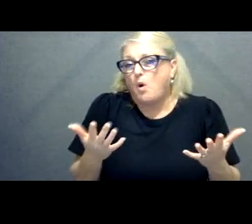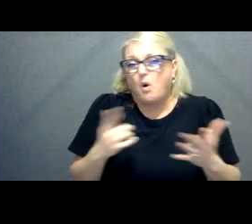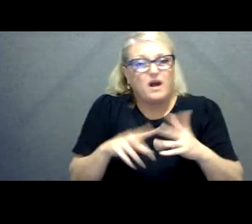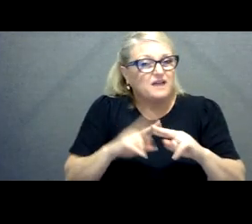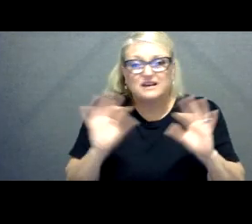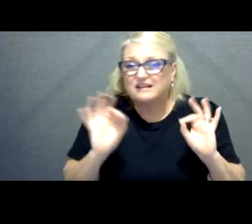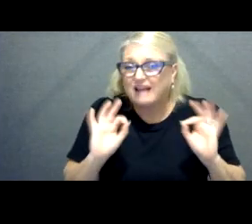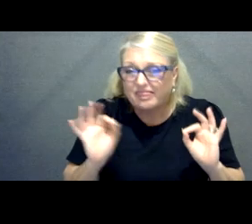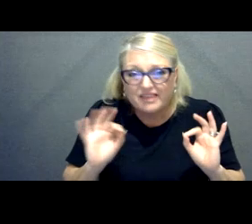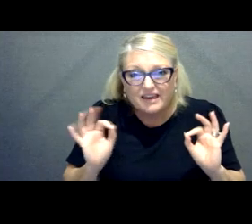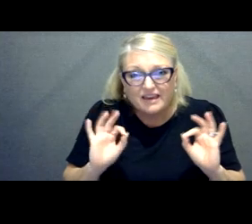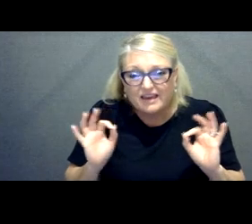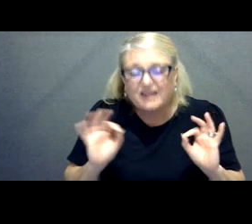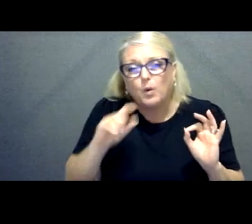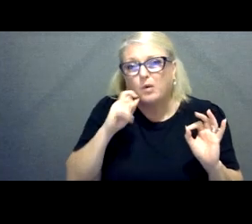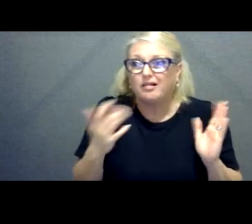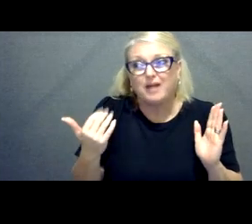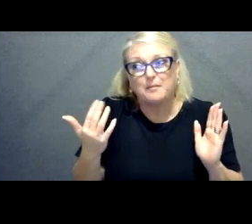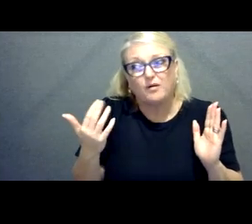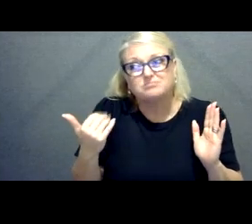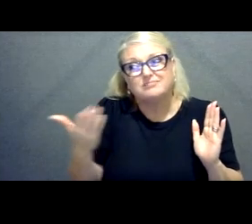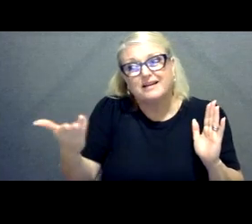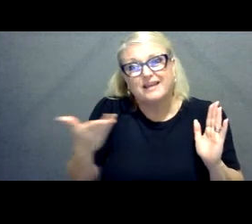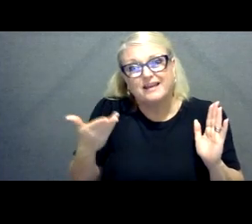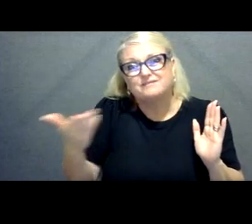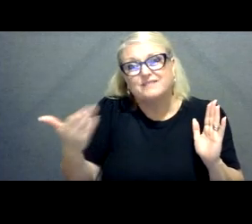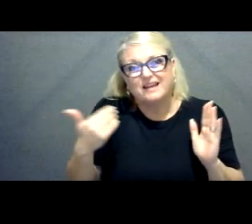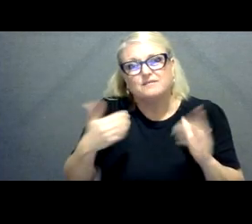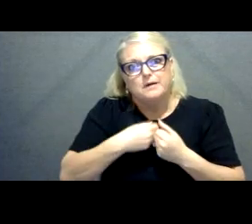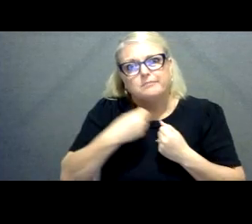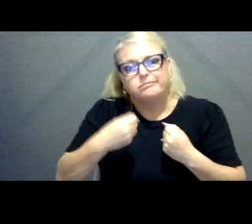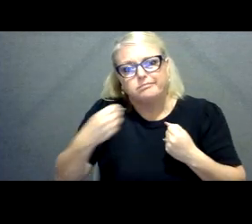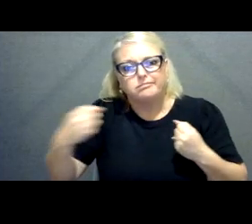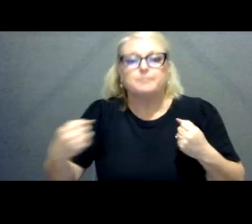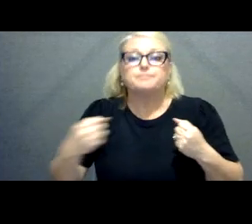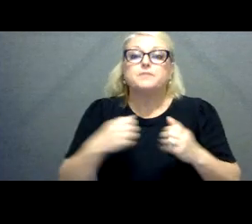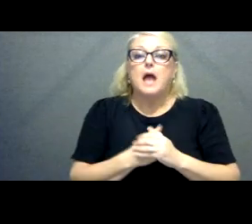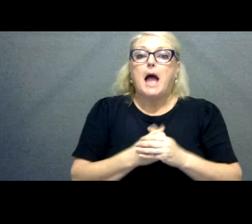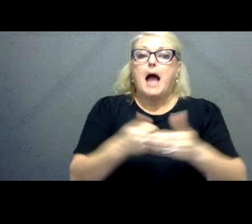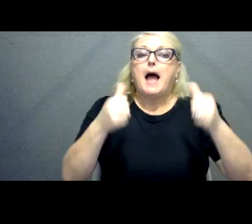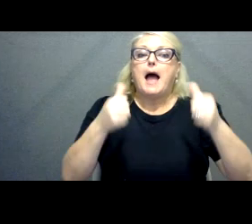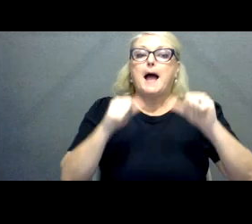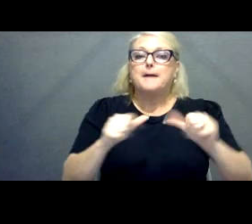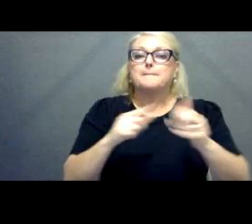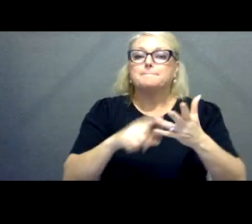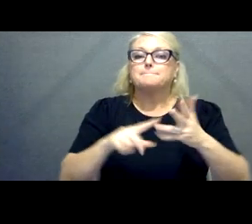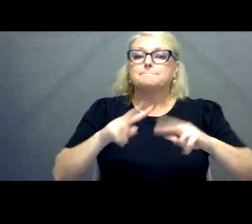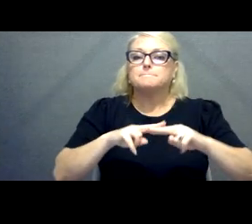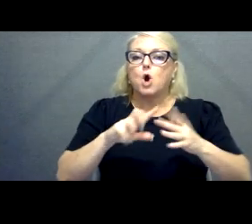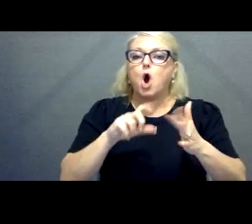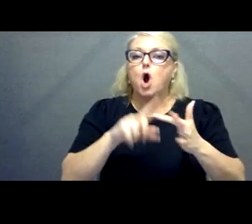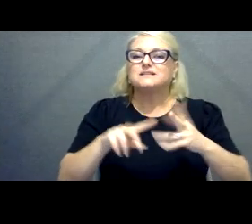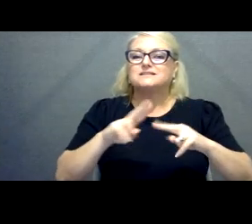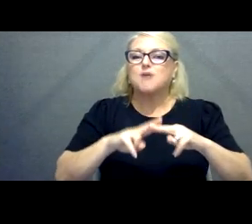at the end if the Office of Public Guardian um or Public Trustee are appointed if there's a